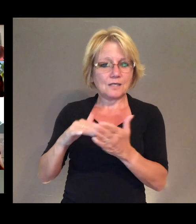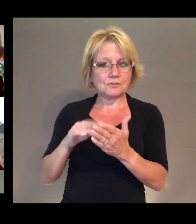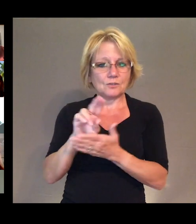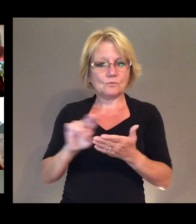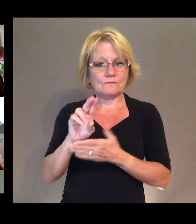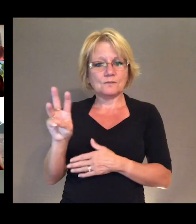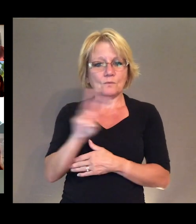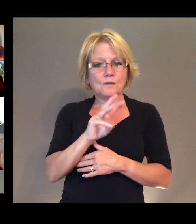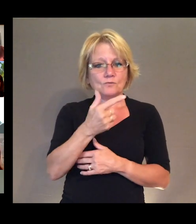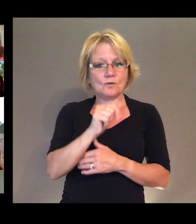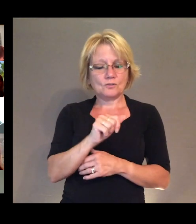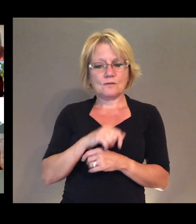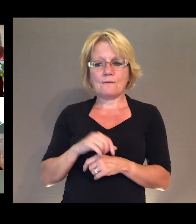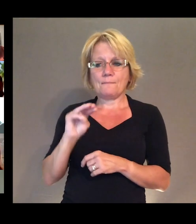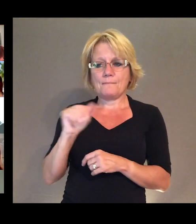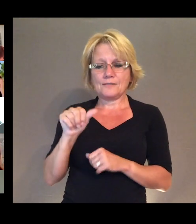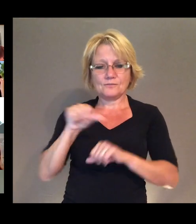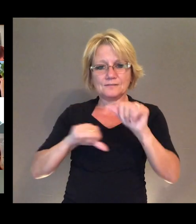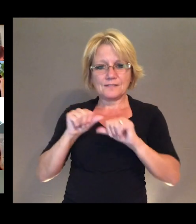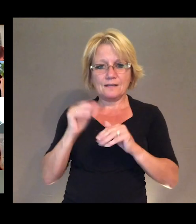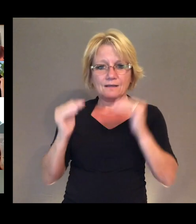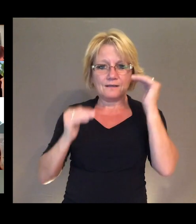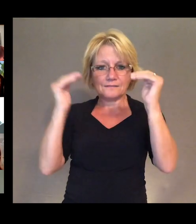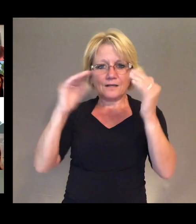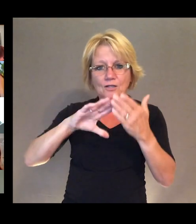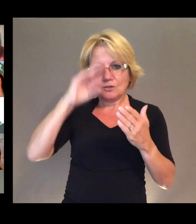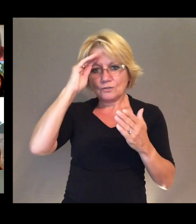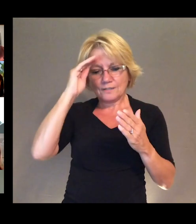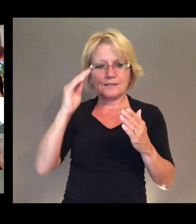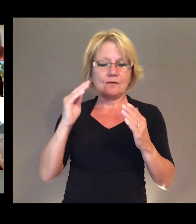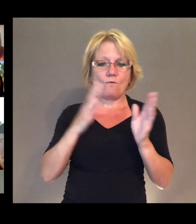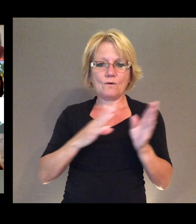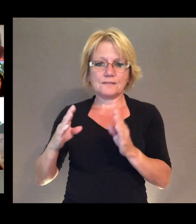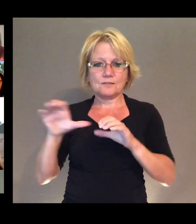Her master's in science and adult learning and organizational performance from Drake University